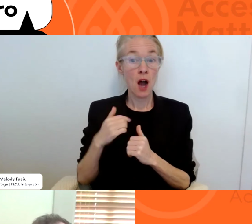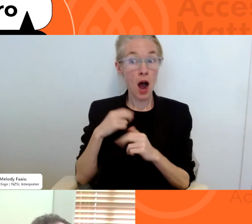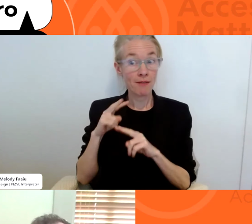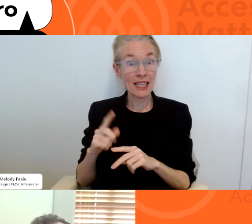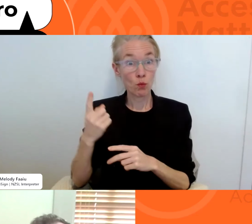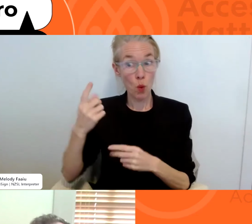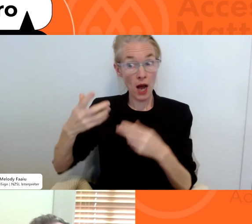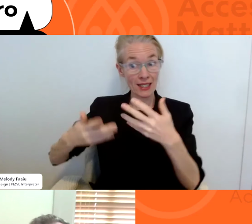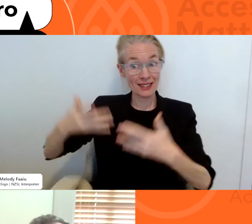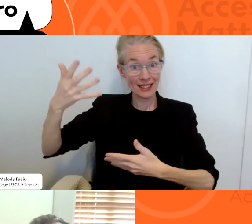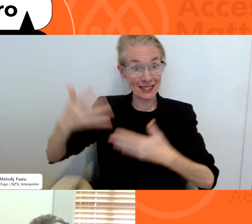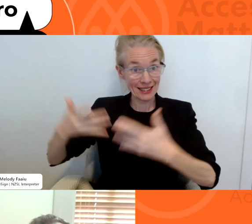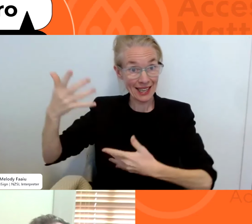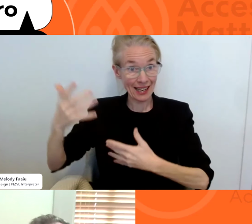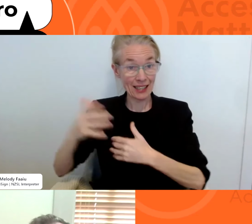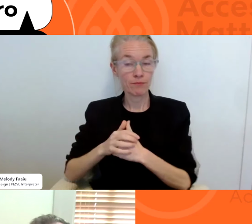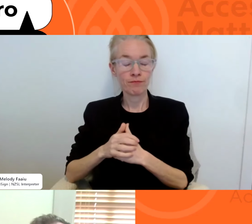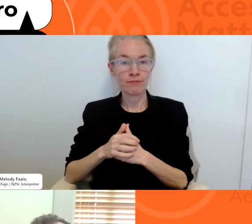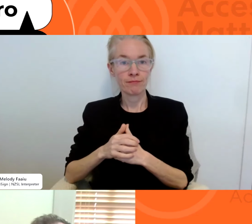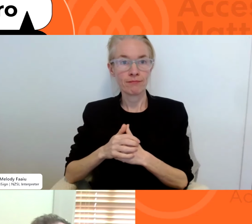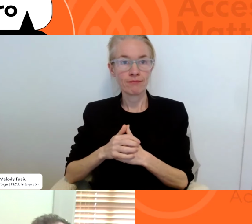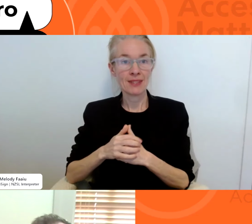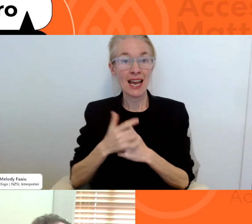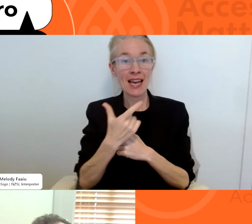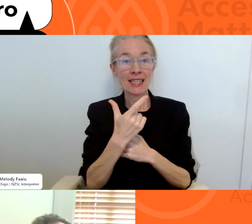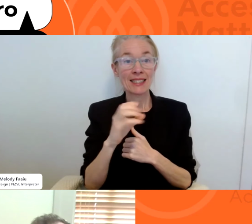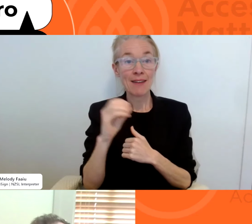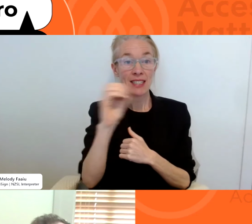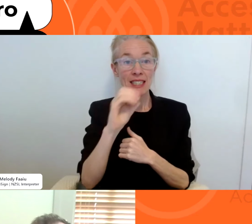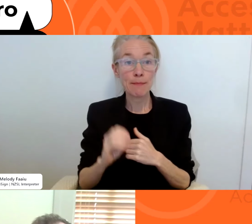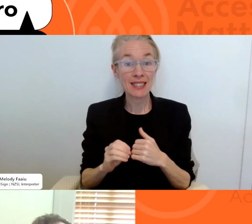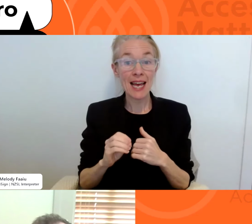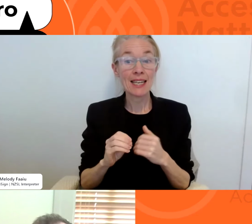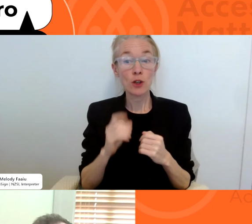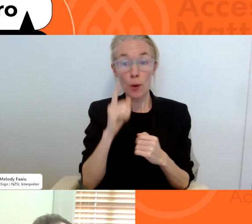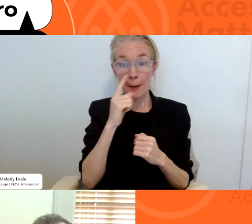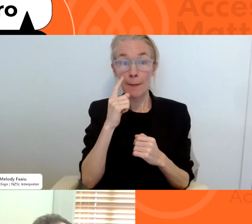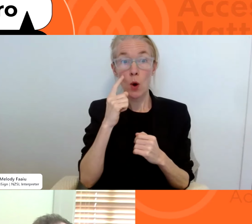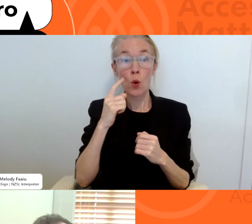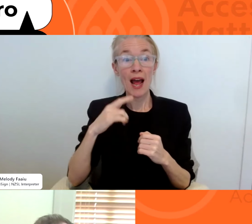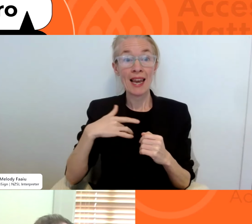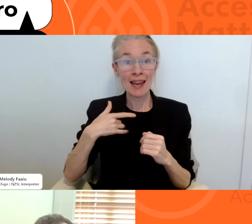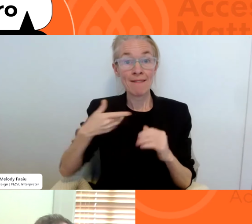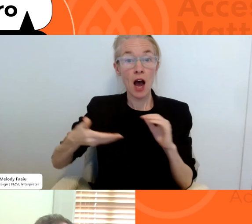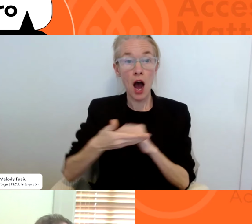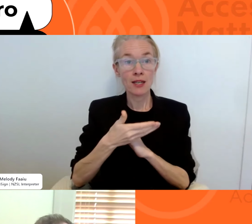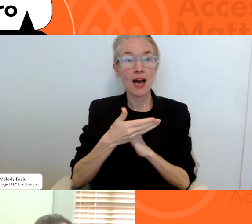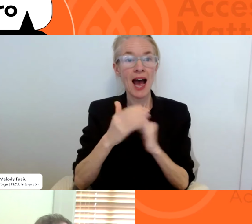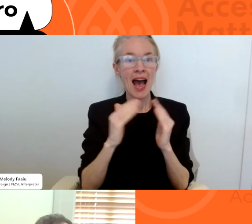that 70% of Kainga Ora tenants are members of the disability community.